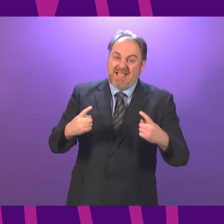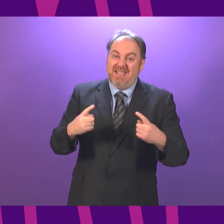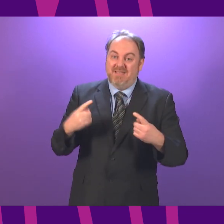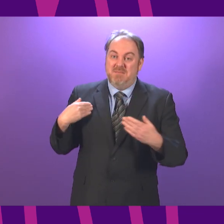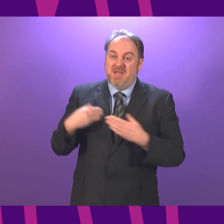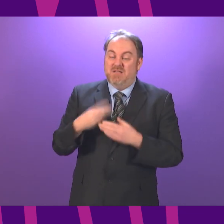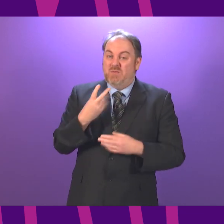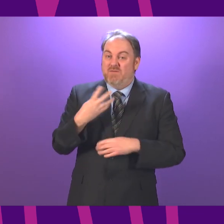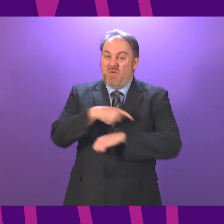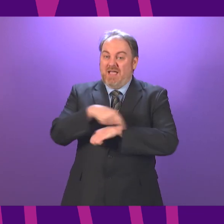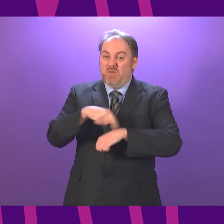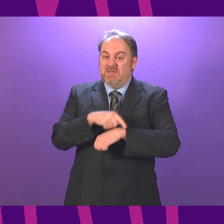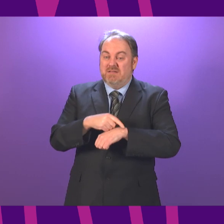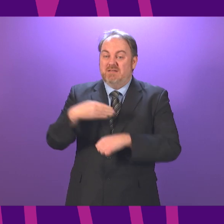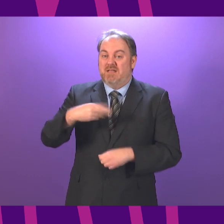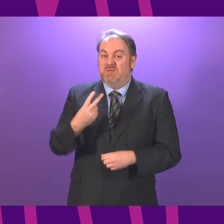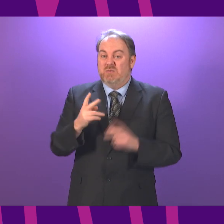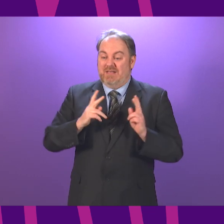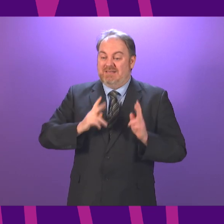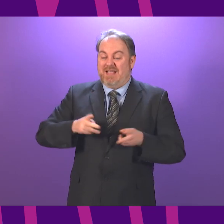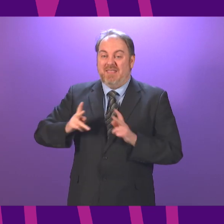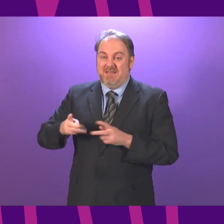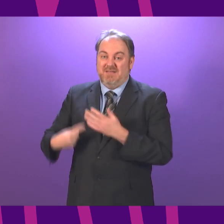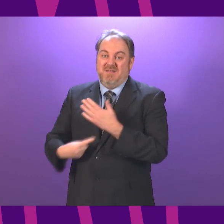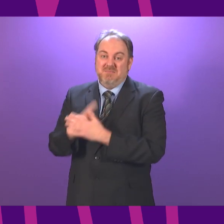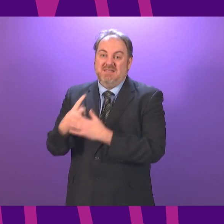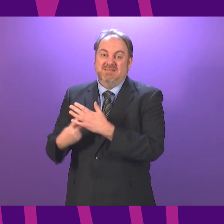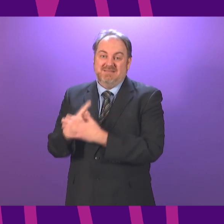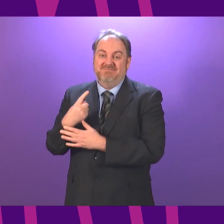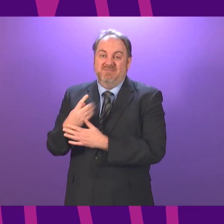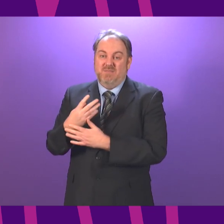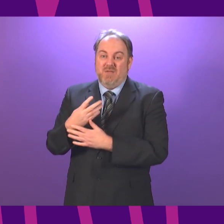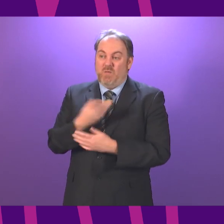92 deaths were registered of patients who first tested positive over the previous 28